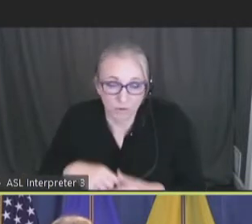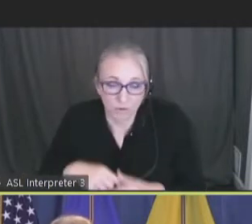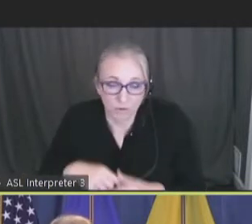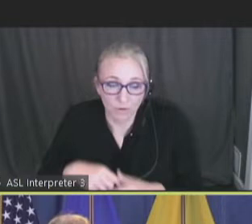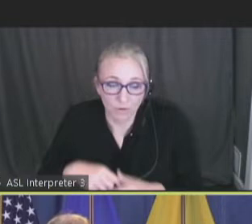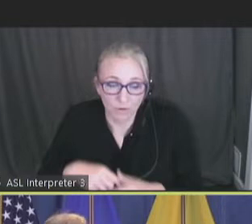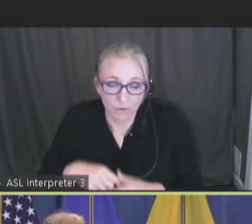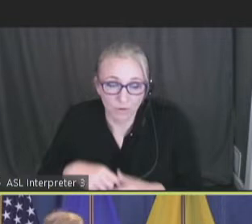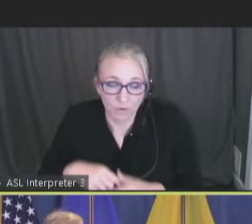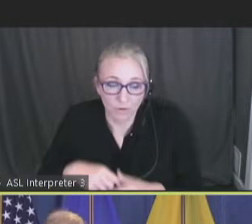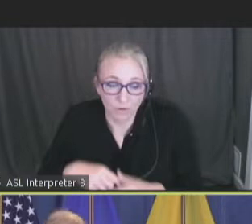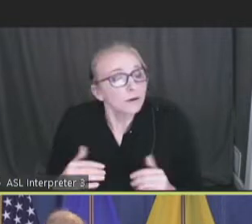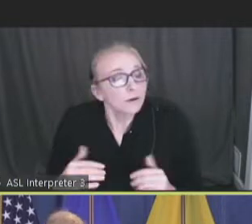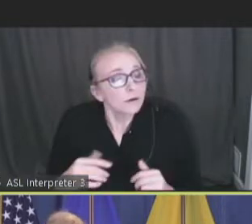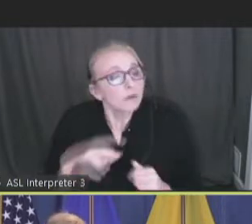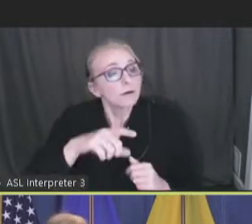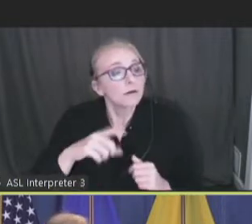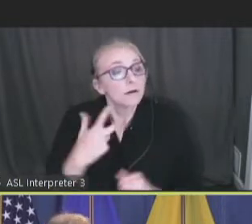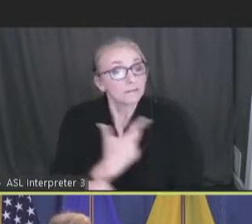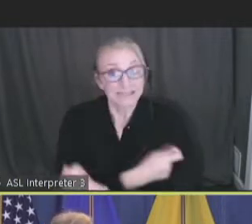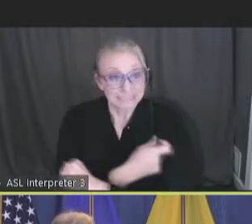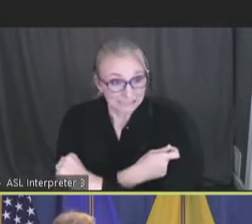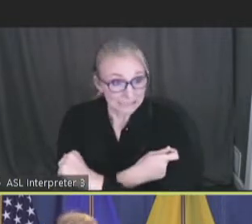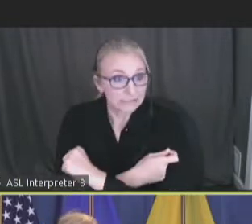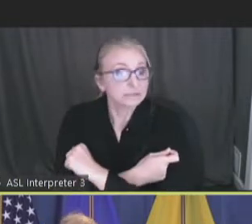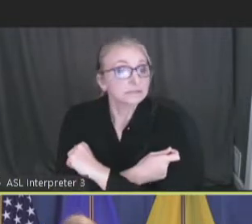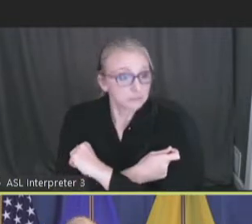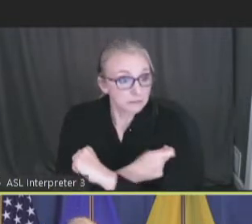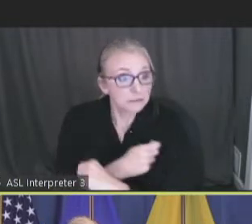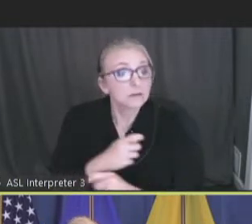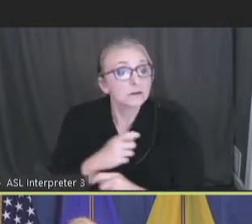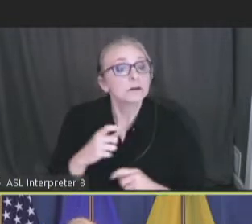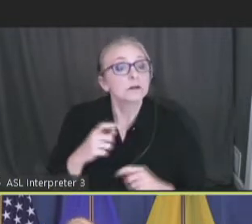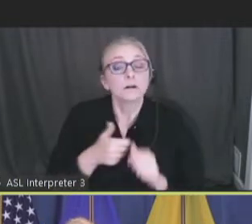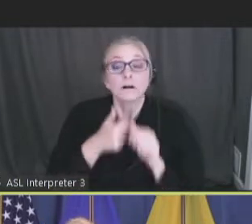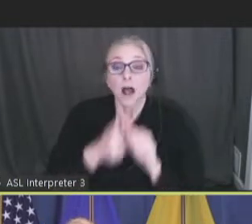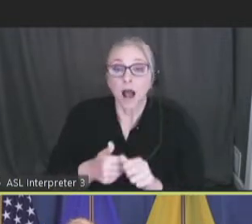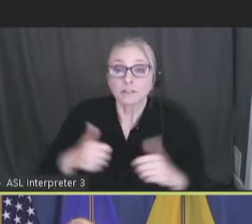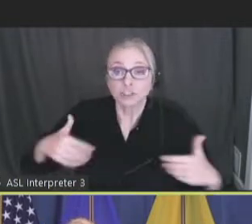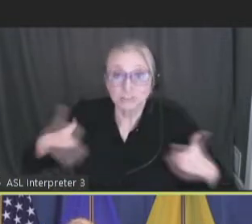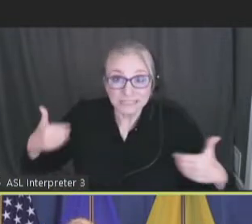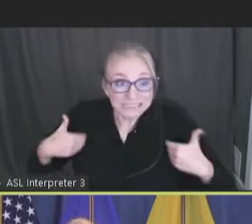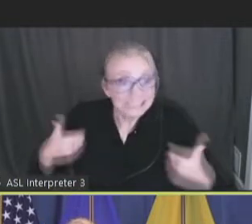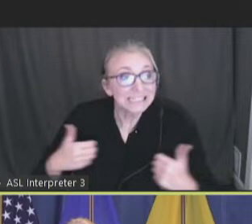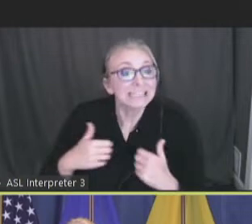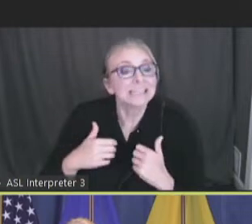So, the vaccines we came up with are based on chimpanzee adenovirus vectors. And since COVID-19